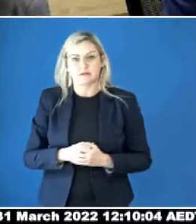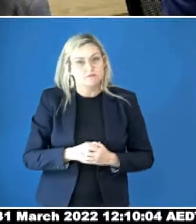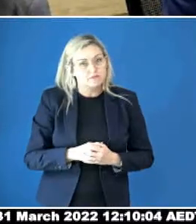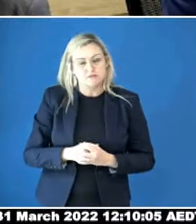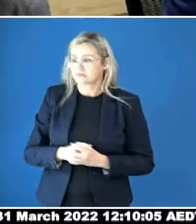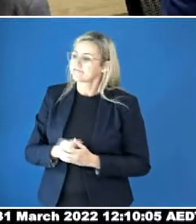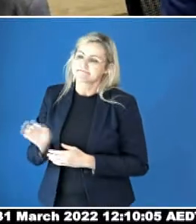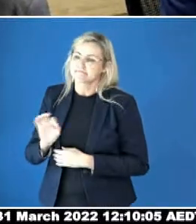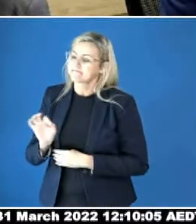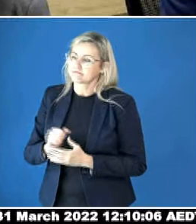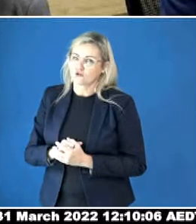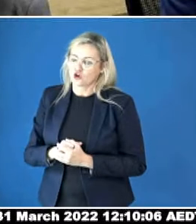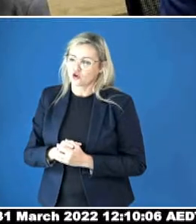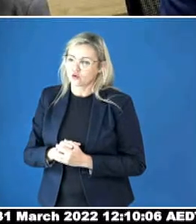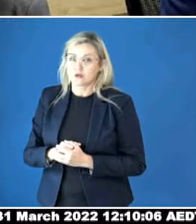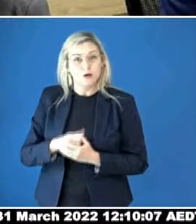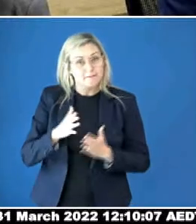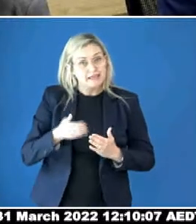So it continues to be the responsibility of Anglicare?